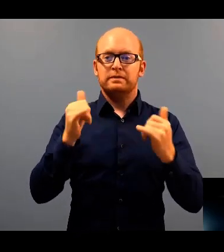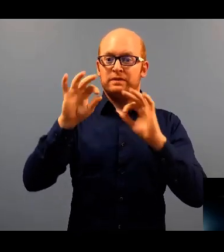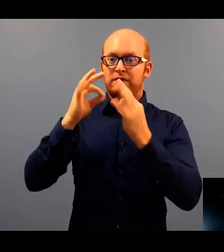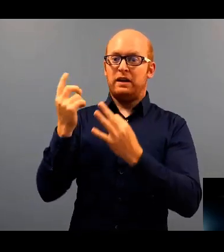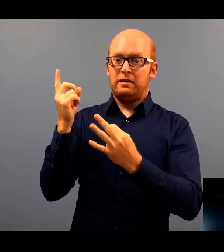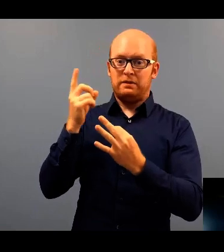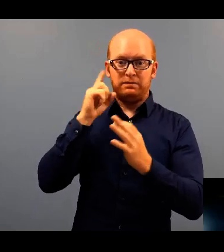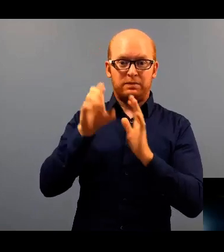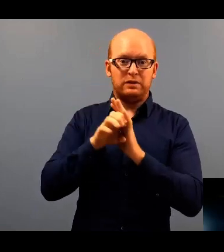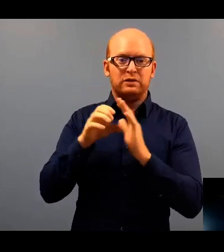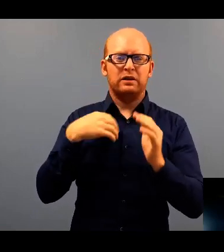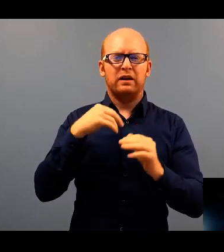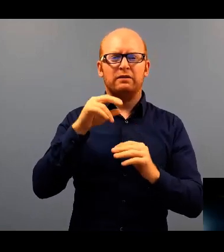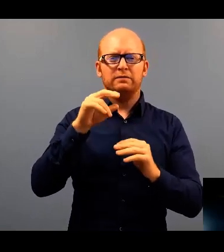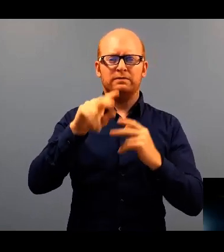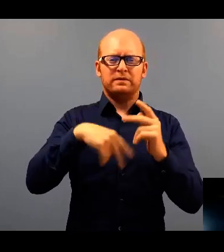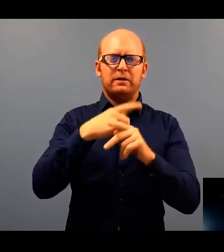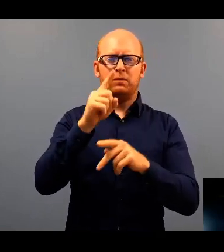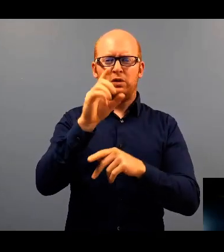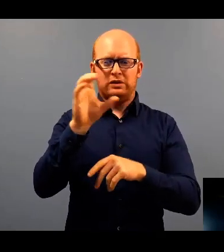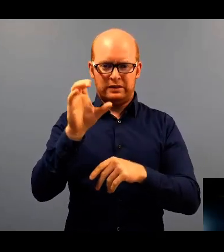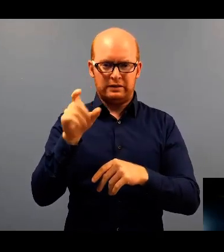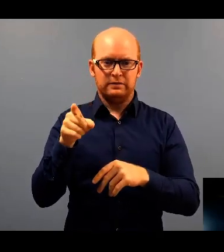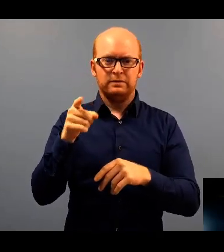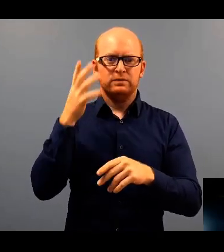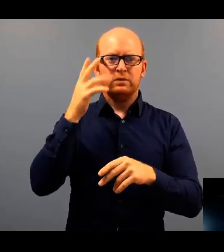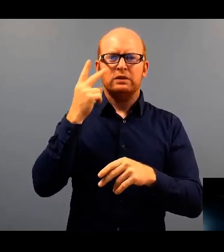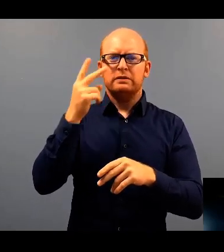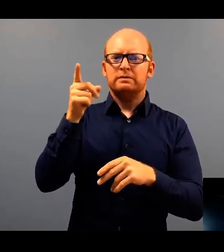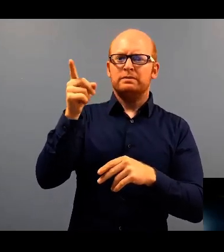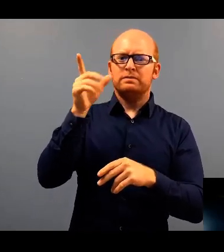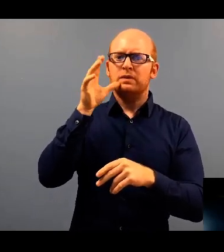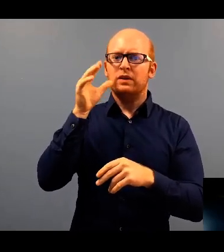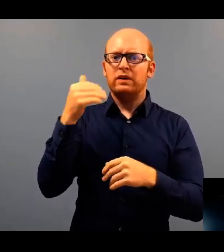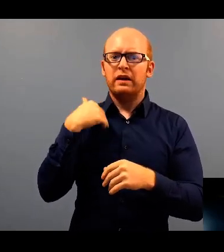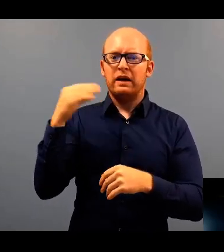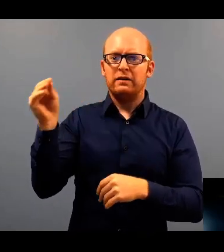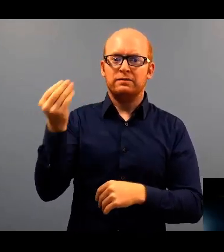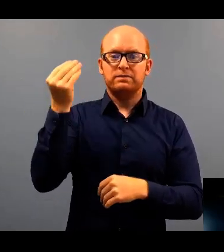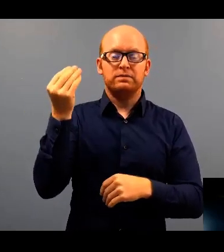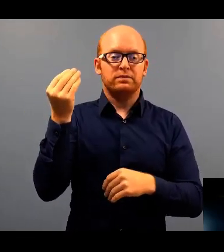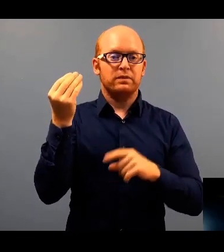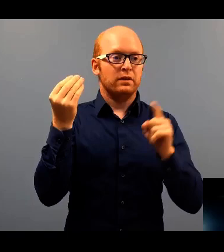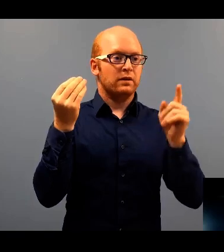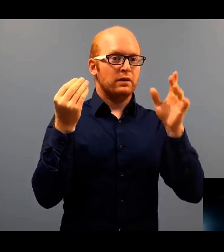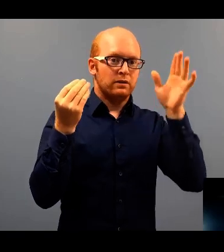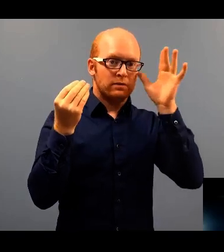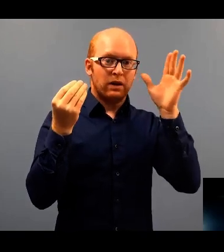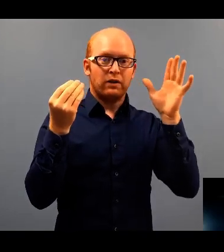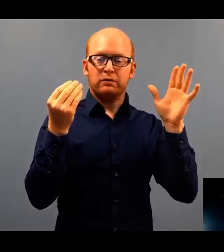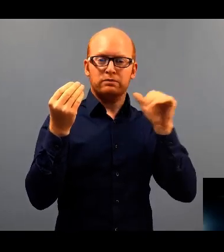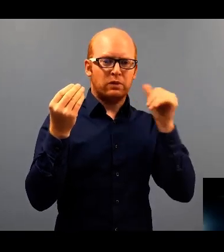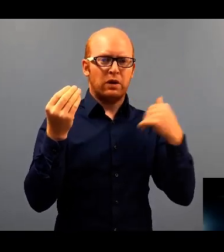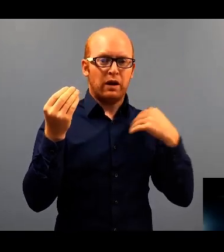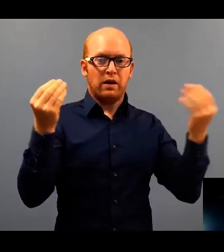This man has Usher syndrome type 1C. He has two copies of the USH1C mutation. So all of his children will inherit a mutation